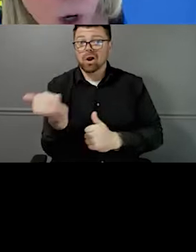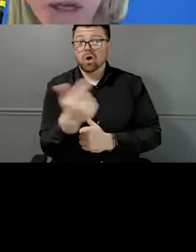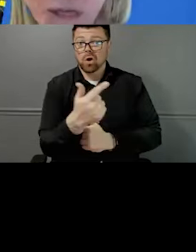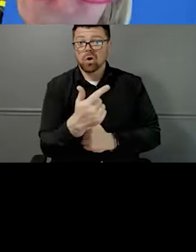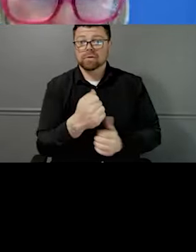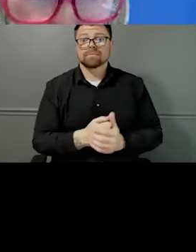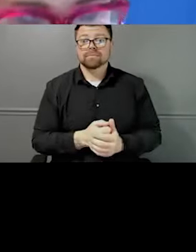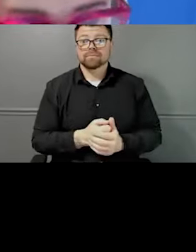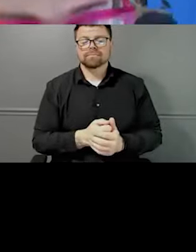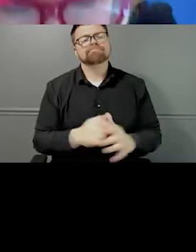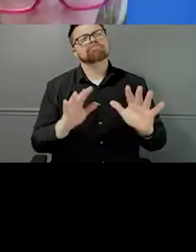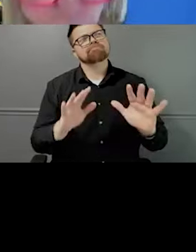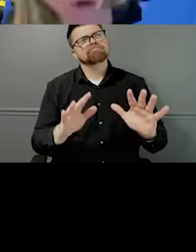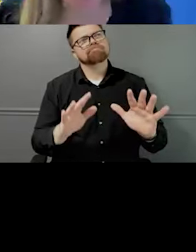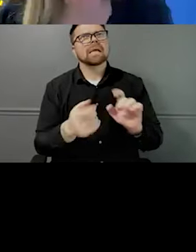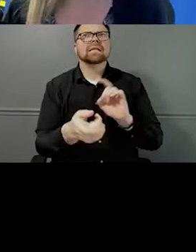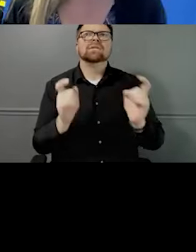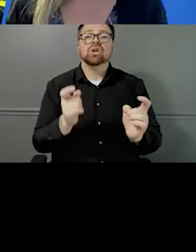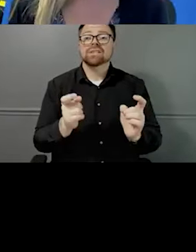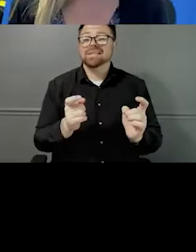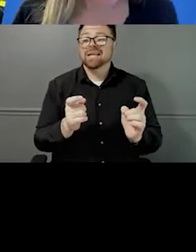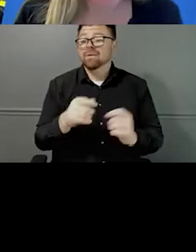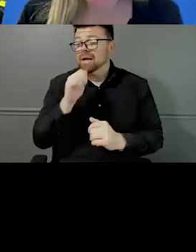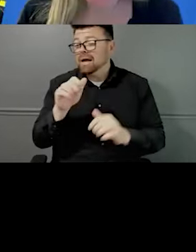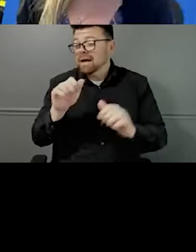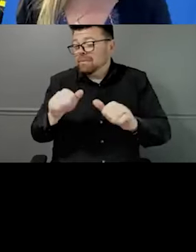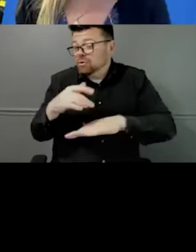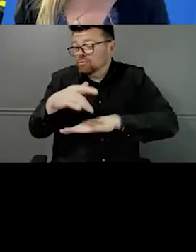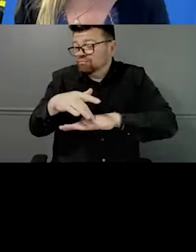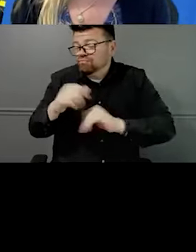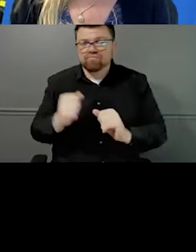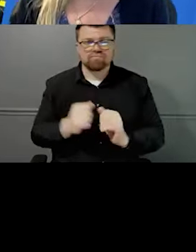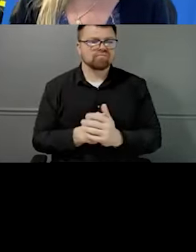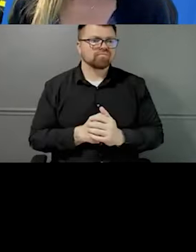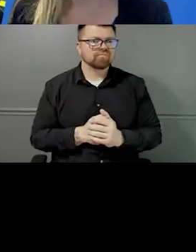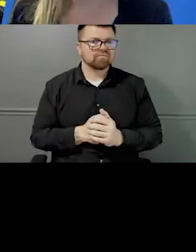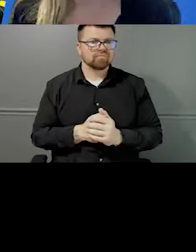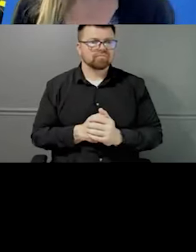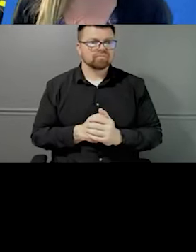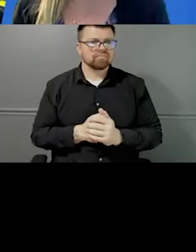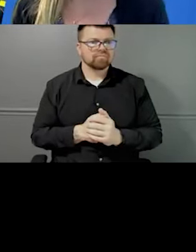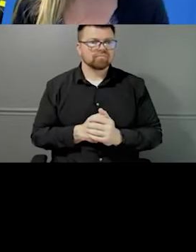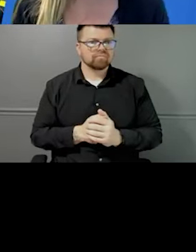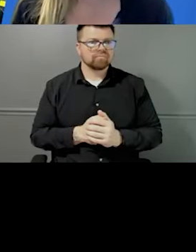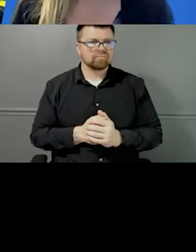The changes that could not be addressed. There was very much a desire,